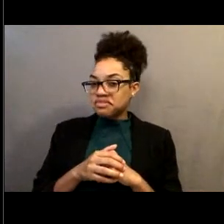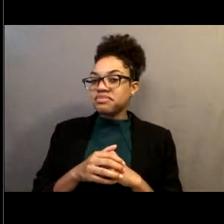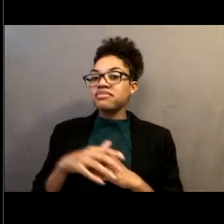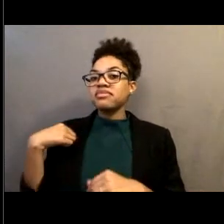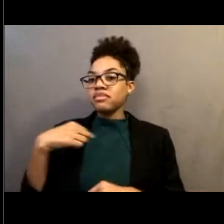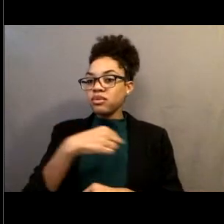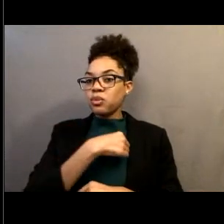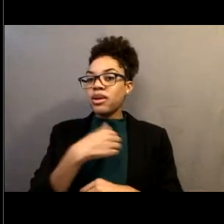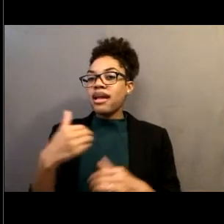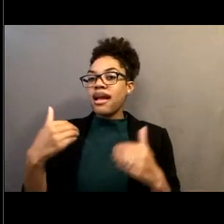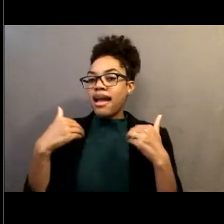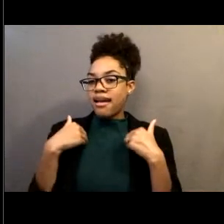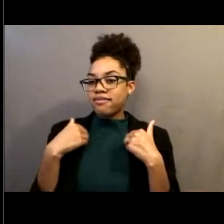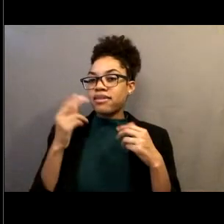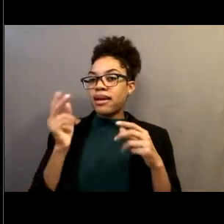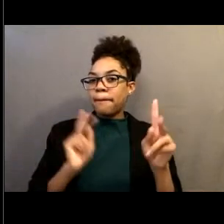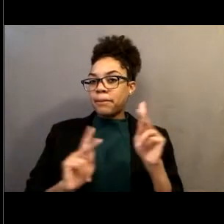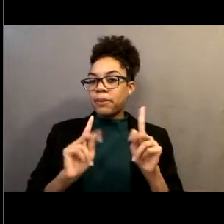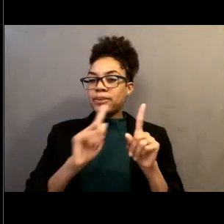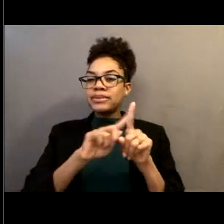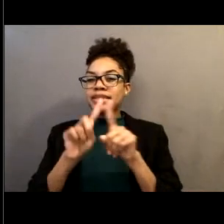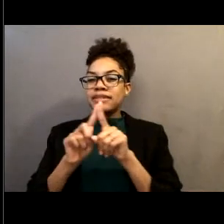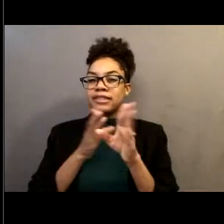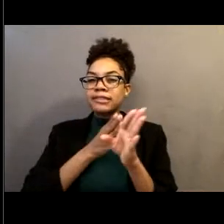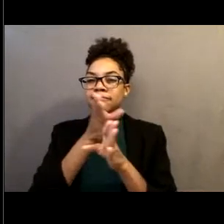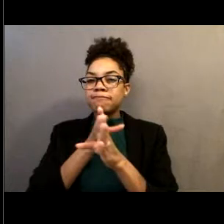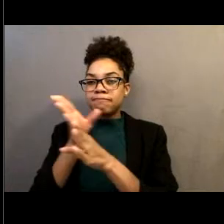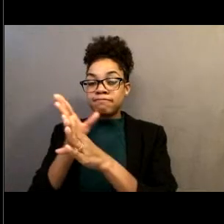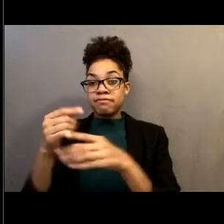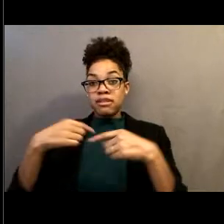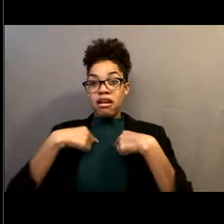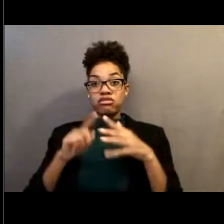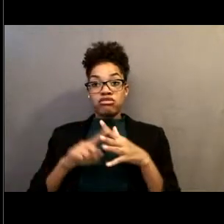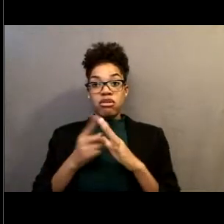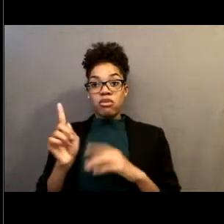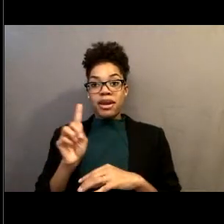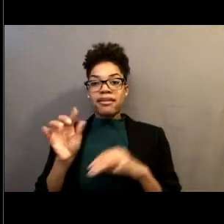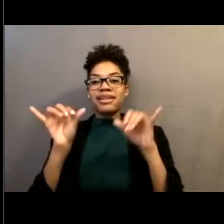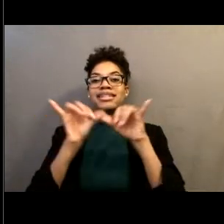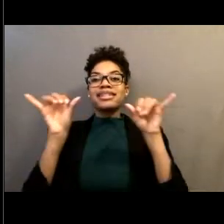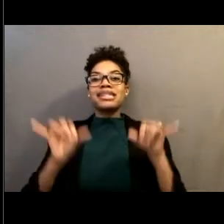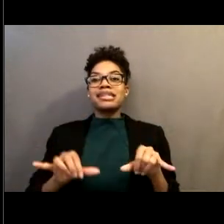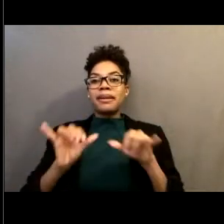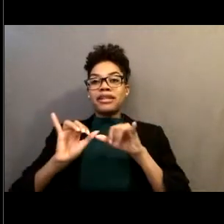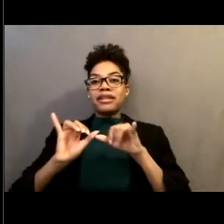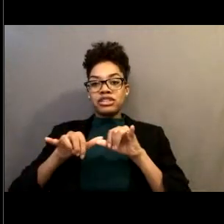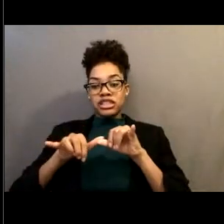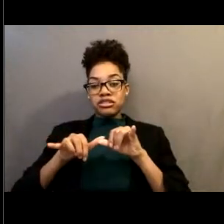I started out in what's called systems engineering. So the first thing you want to do when you build a satellite is you work with the scientists,